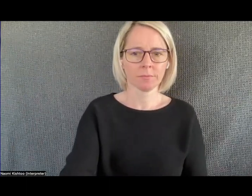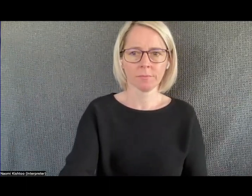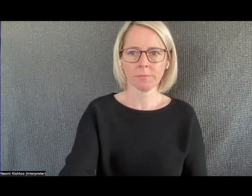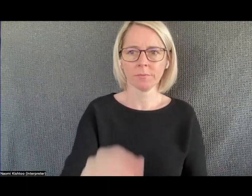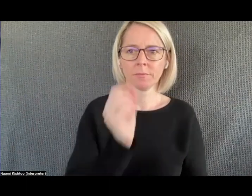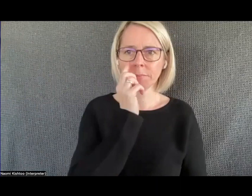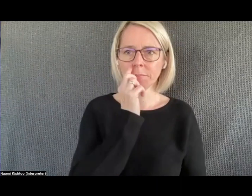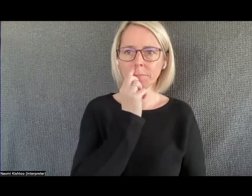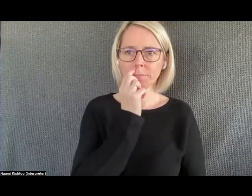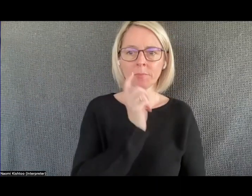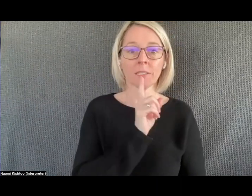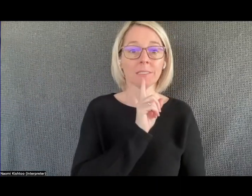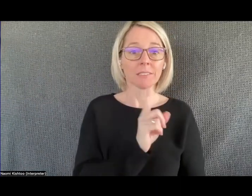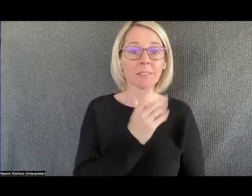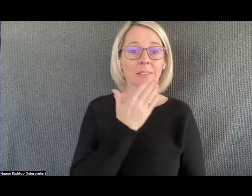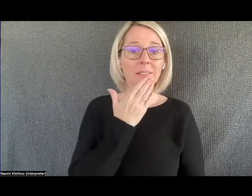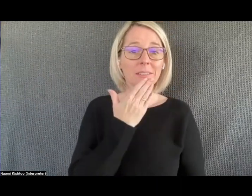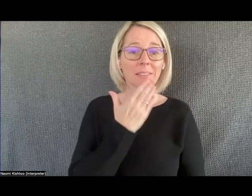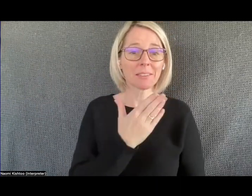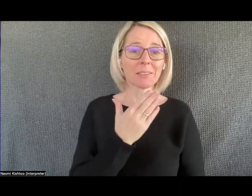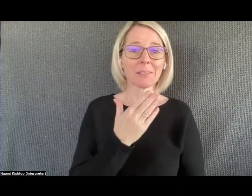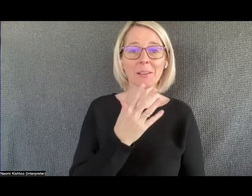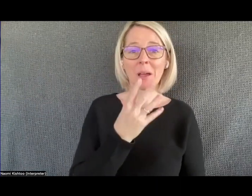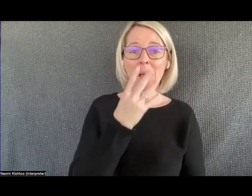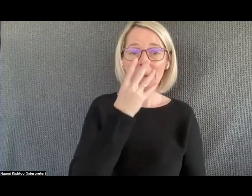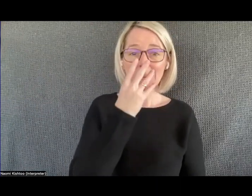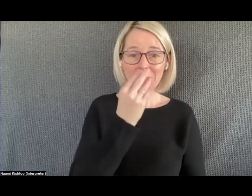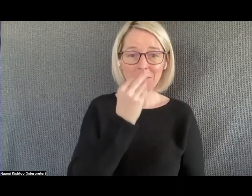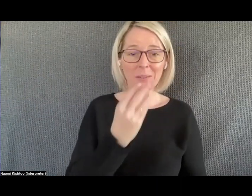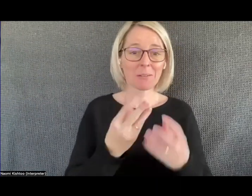using a photo of me hand under hand with knees touching”.